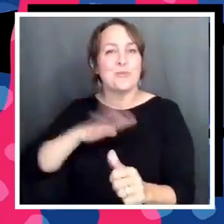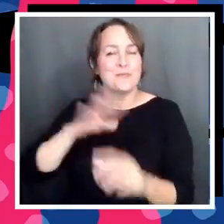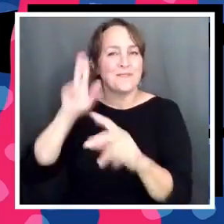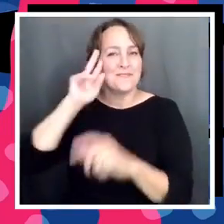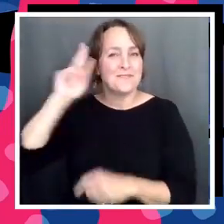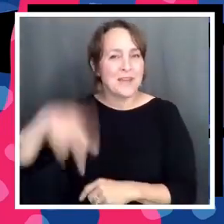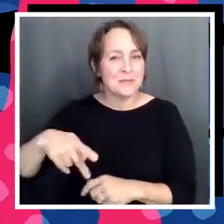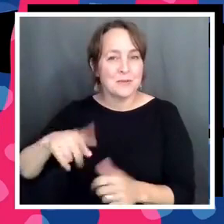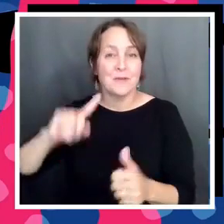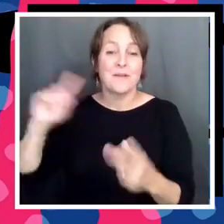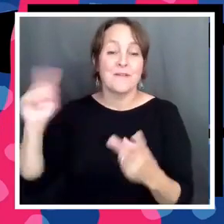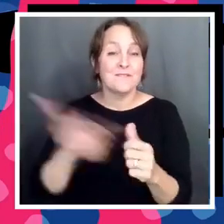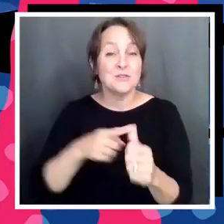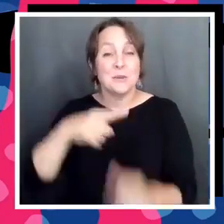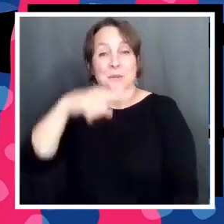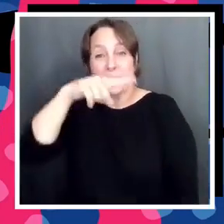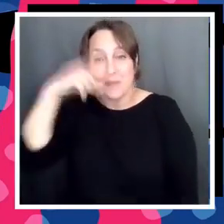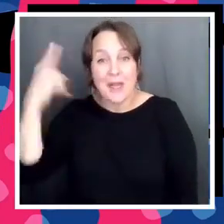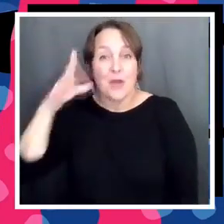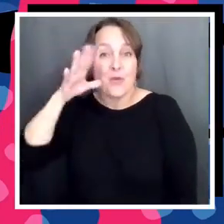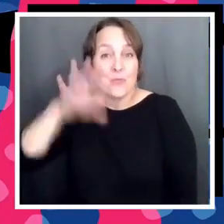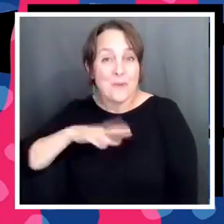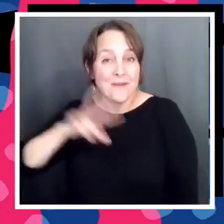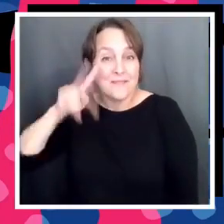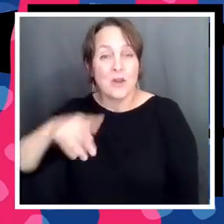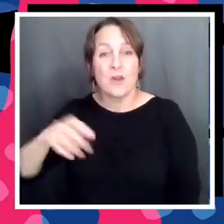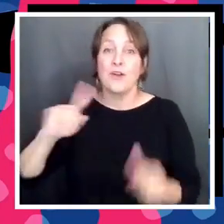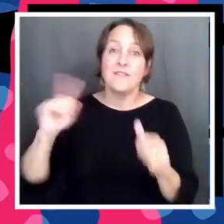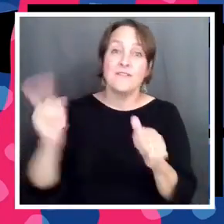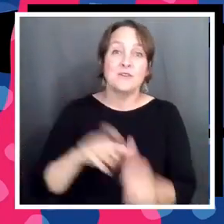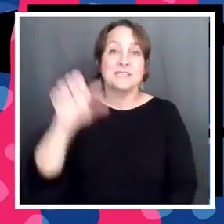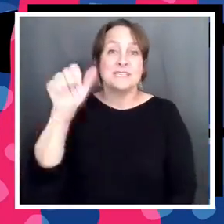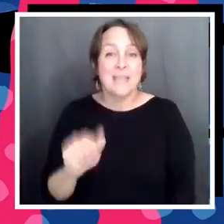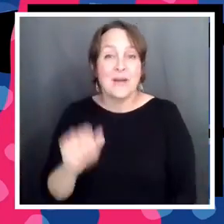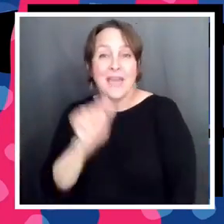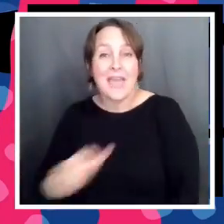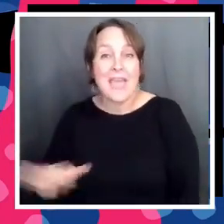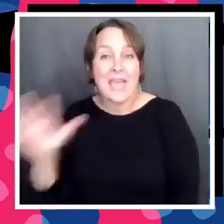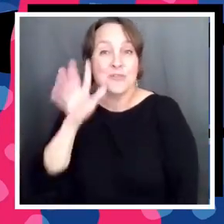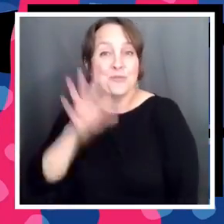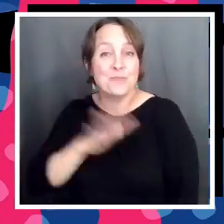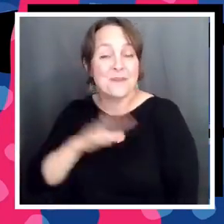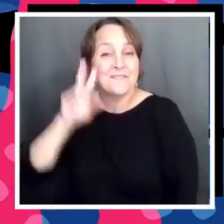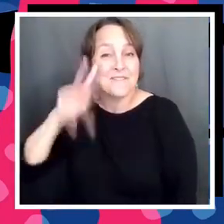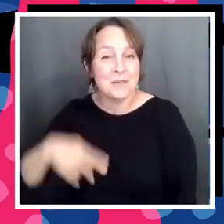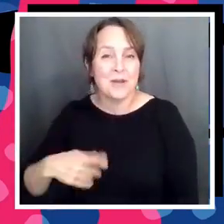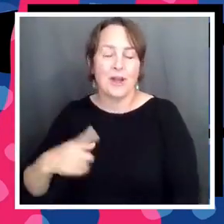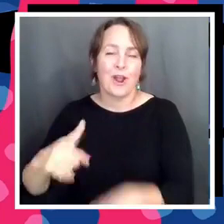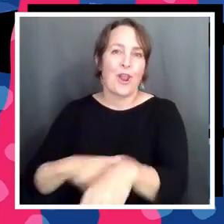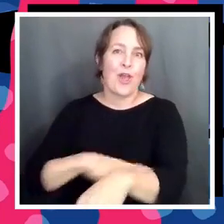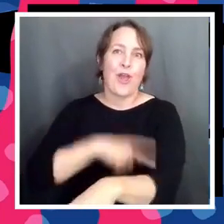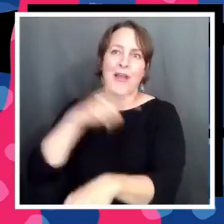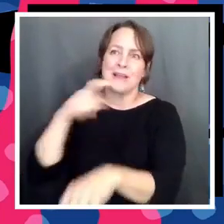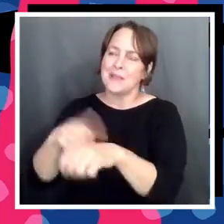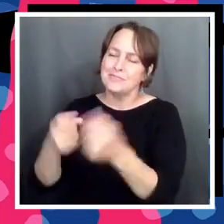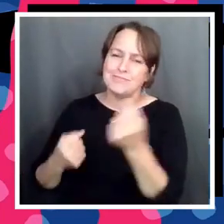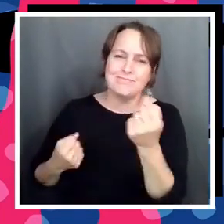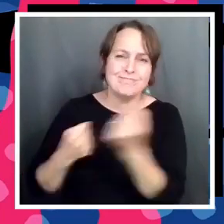SPEAKER FOR TODAY'S CELEBRATION, A HISTORIC FIGURE IN HER OWN RIGHT.